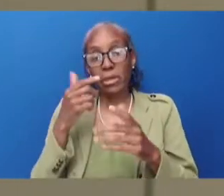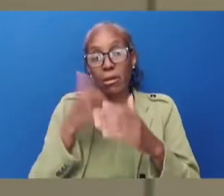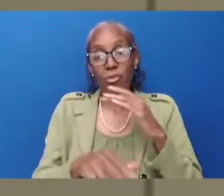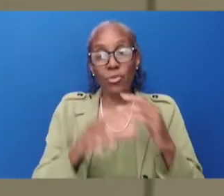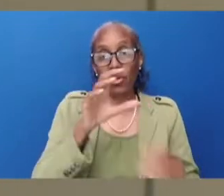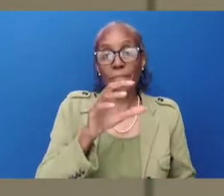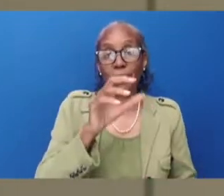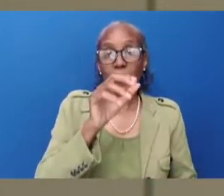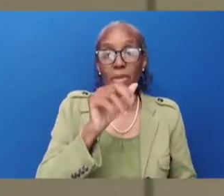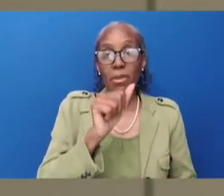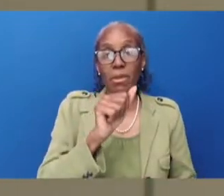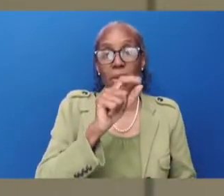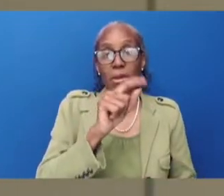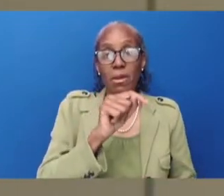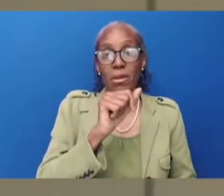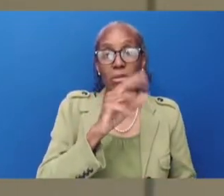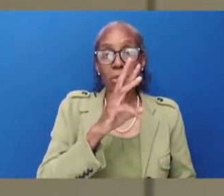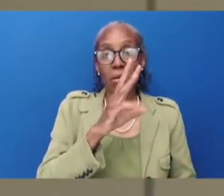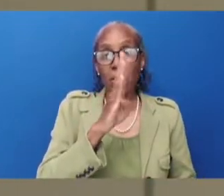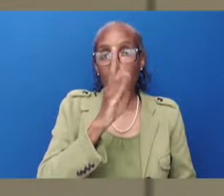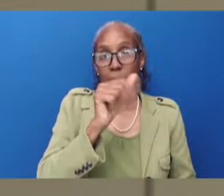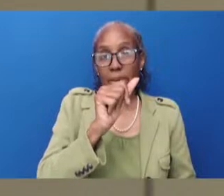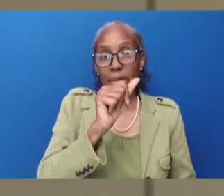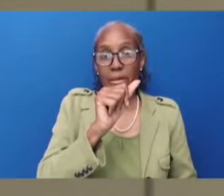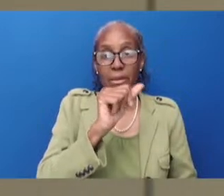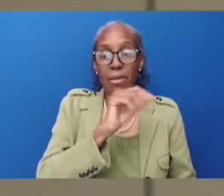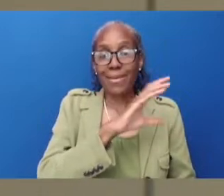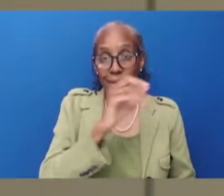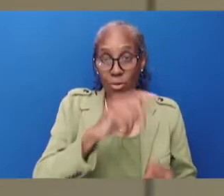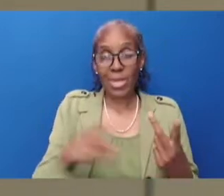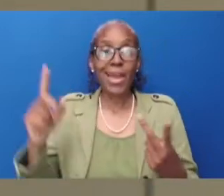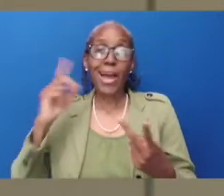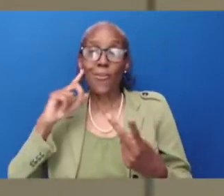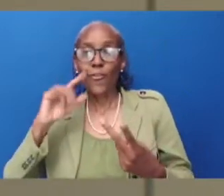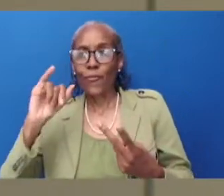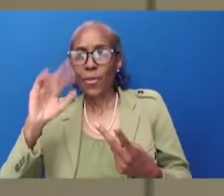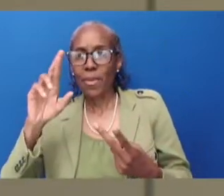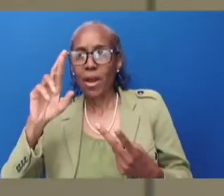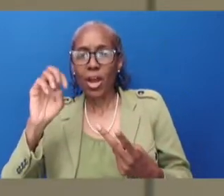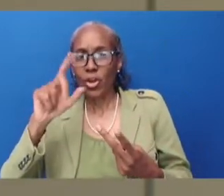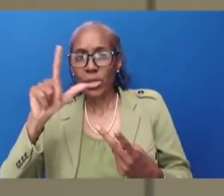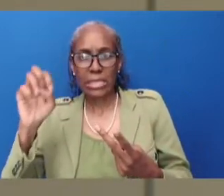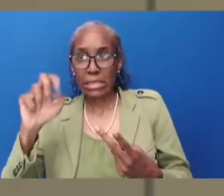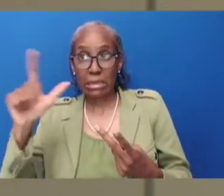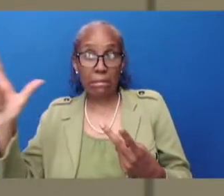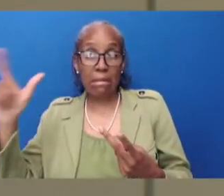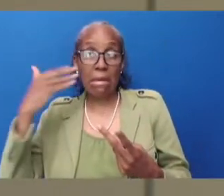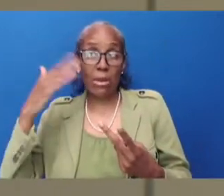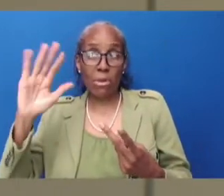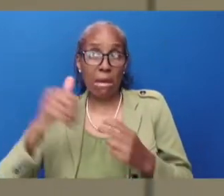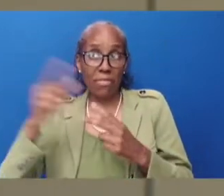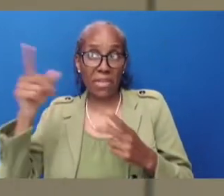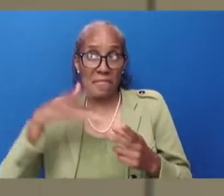I'M PERSONALLY AWARE OF THE STRESS IN CATAWBA COUNTY.